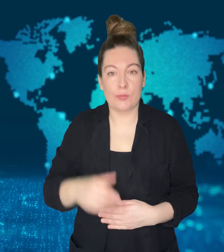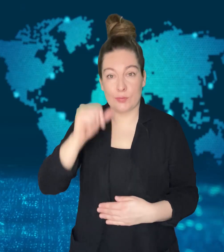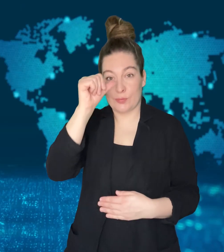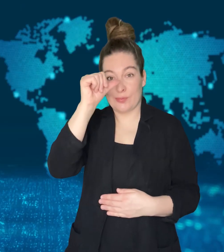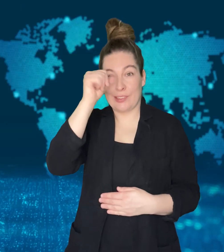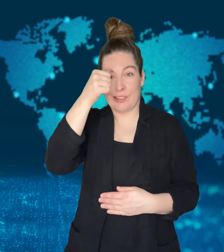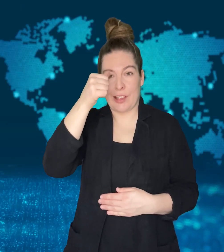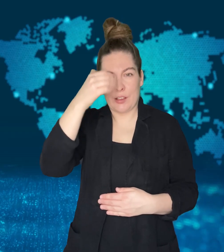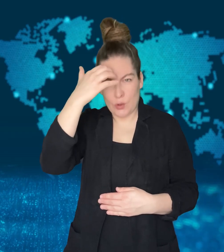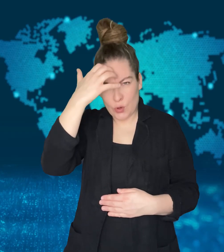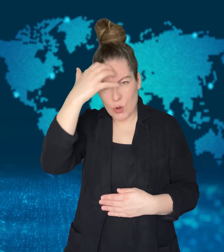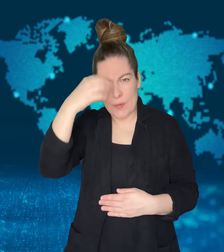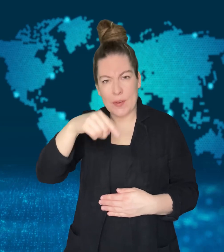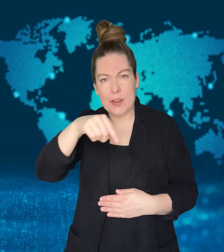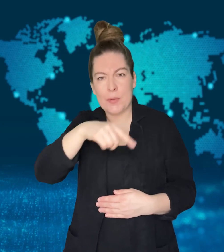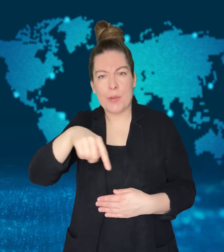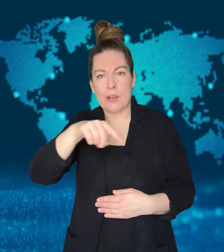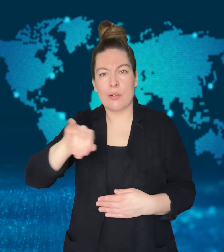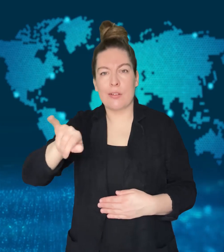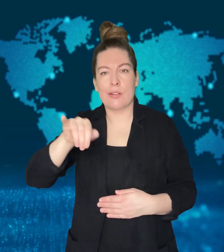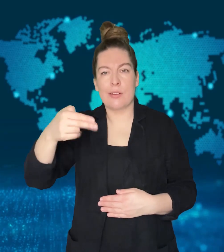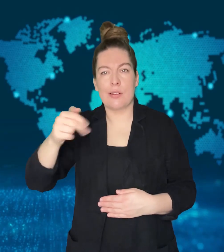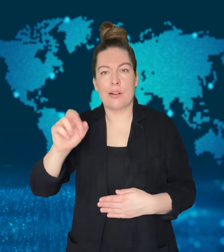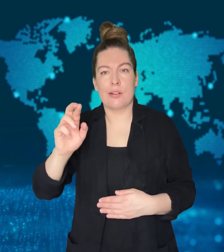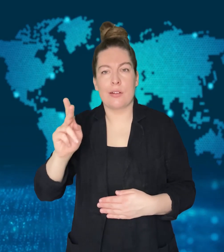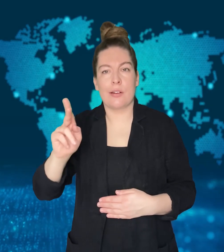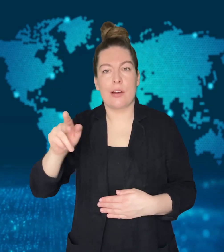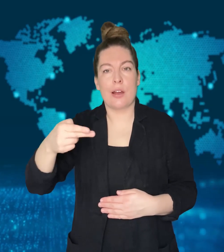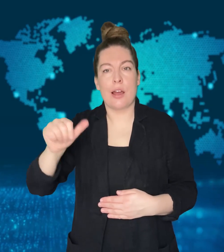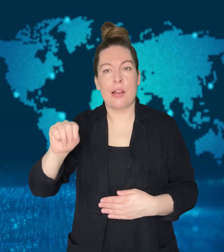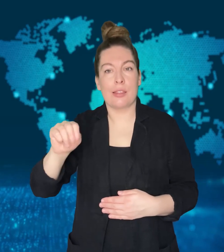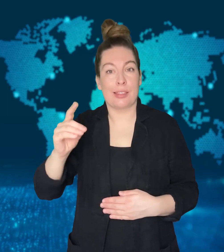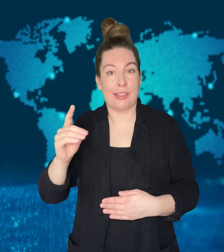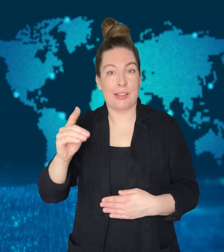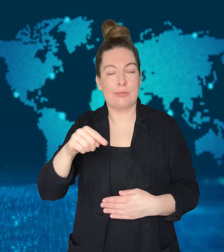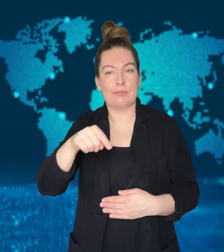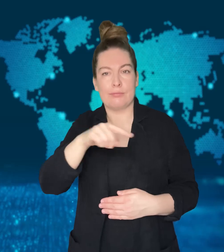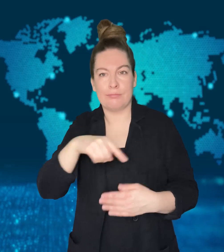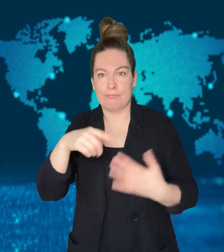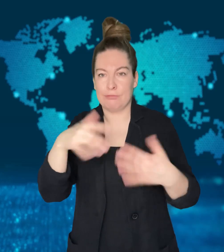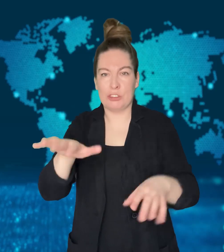[MONIKA]: In India, the authorities